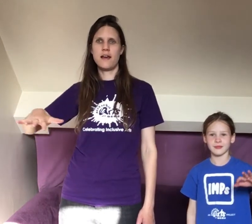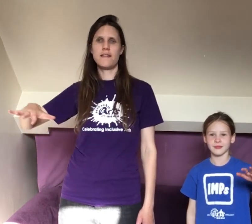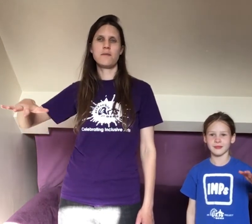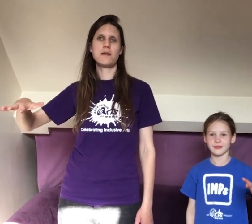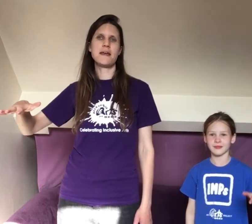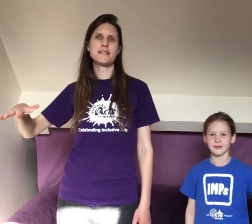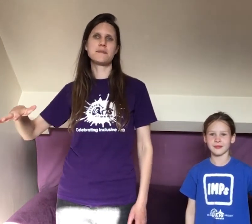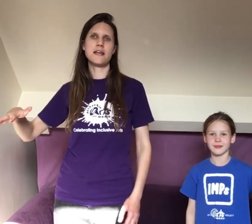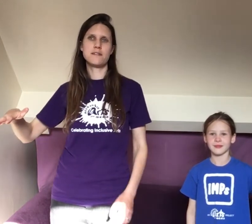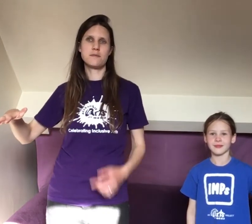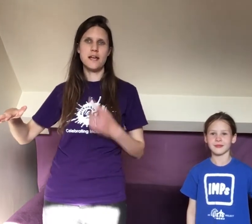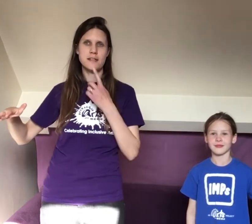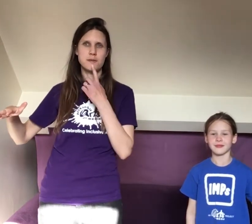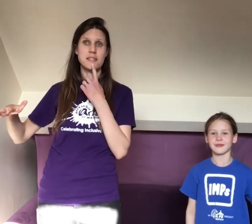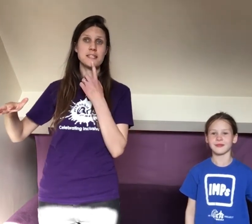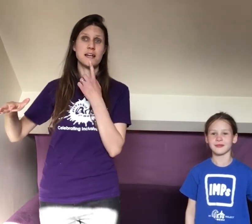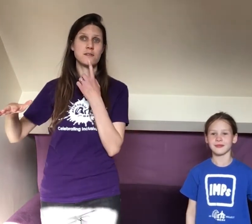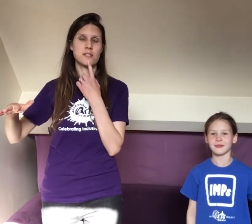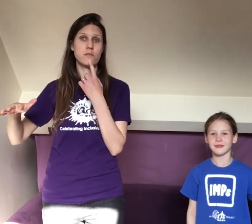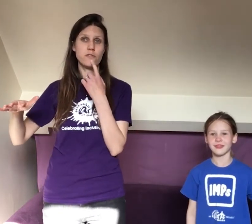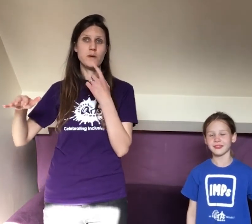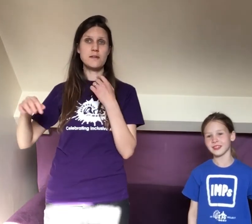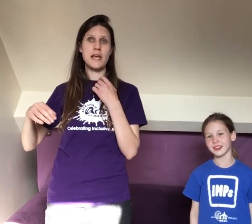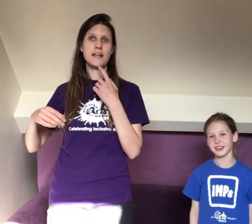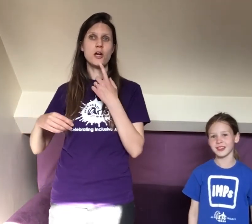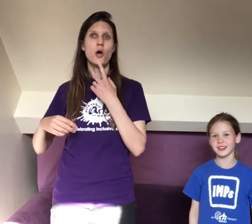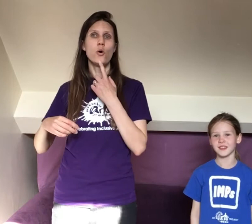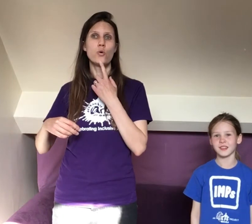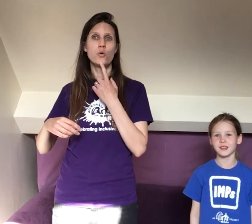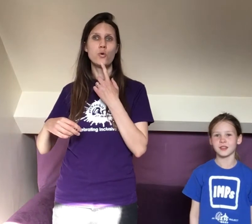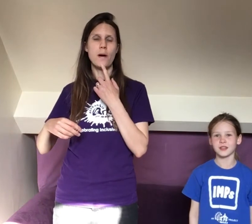And then we’re gonna make some sounds with that as well and this sound… so for wind we had a [BLOW]